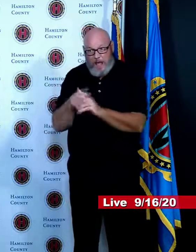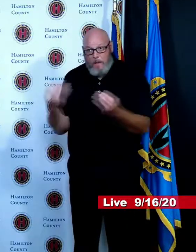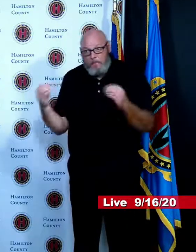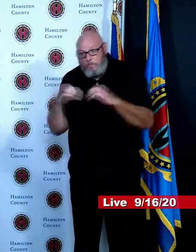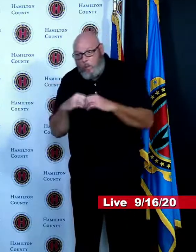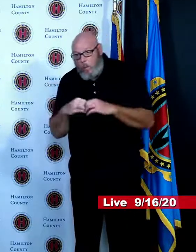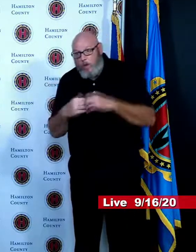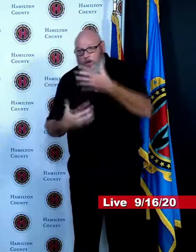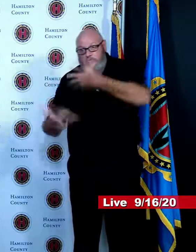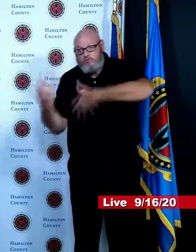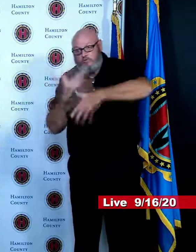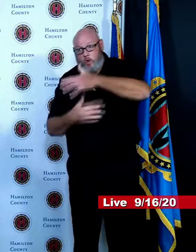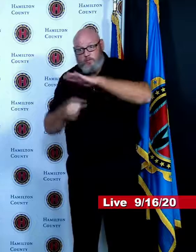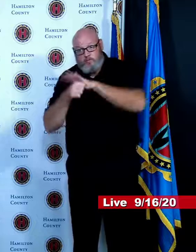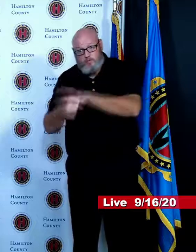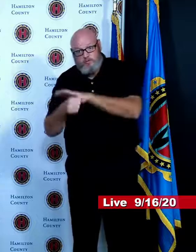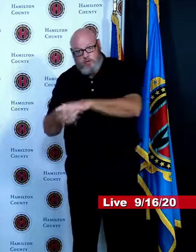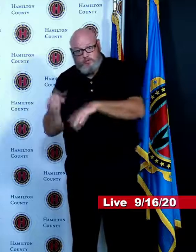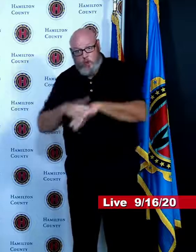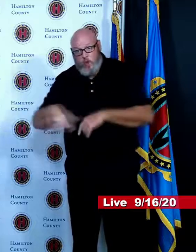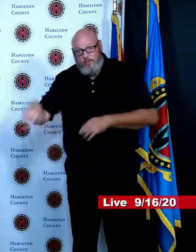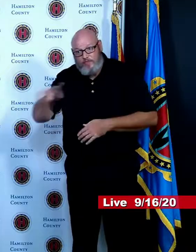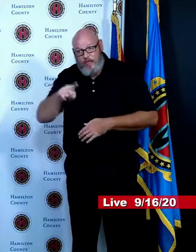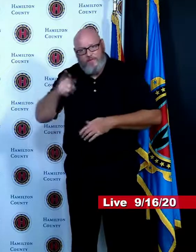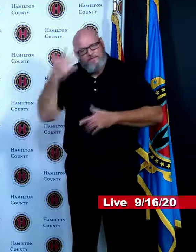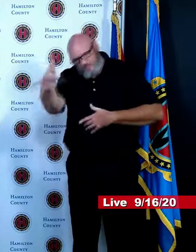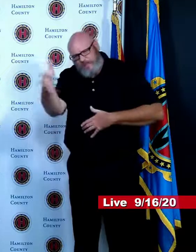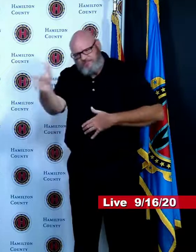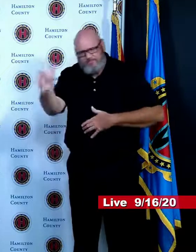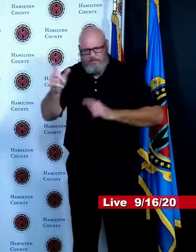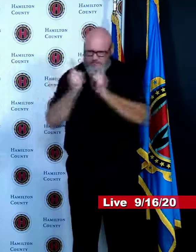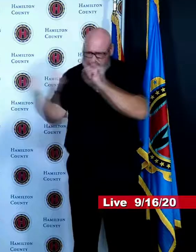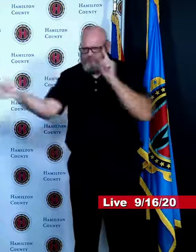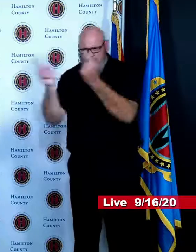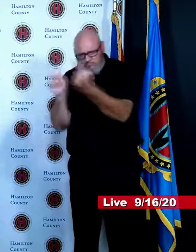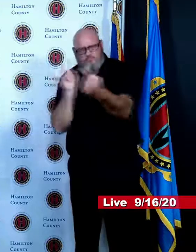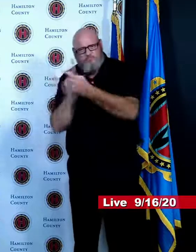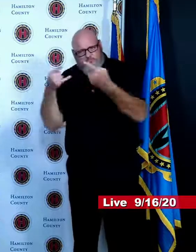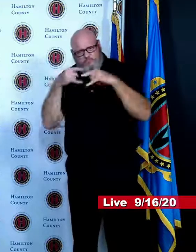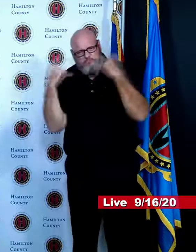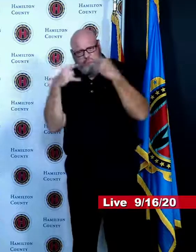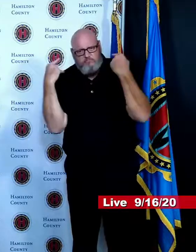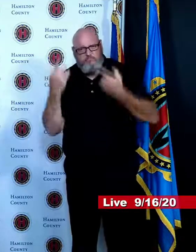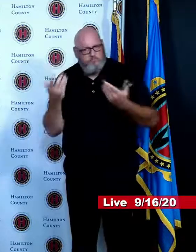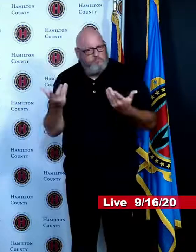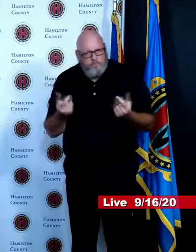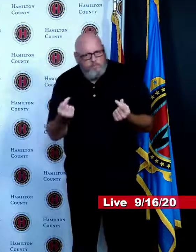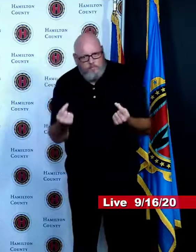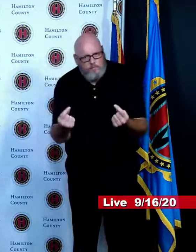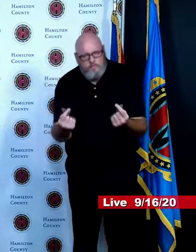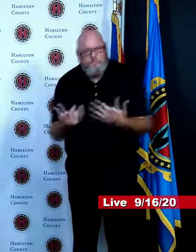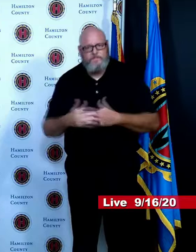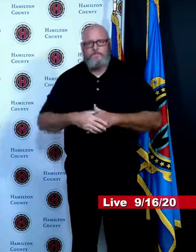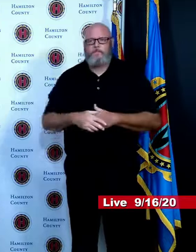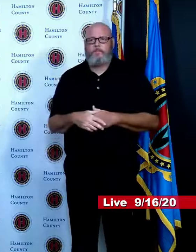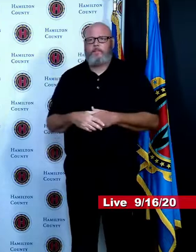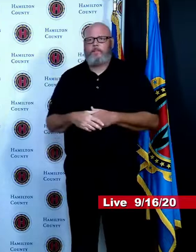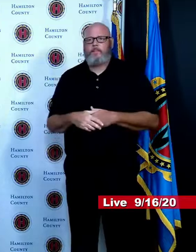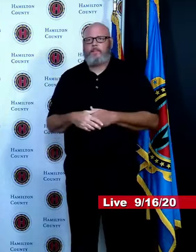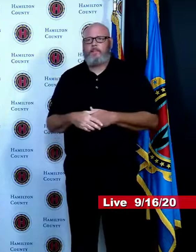group to bring those numbers down so that's tough a troop but I'm very proud of our local